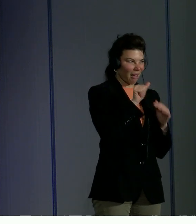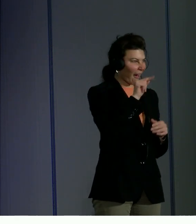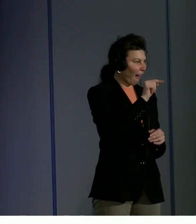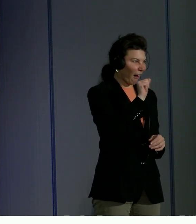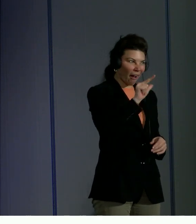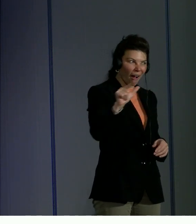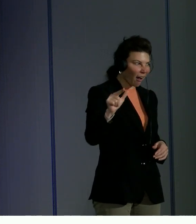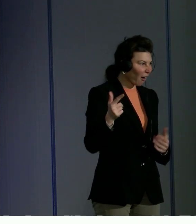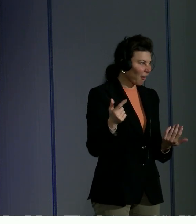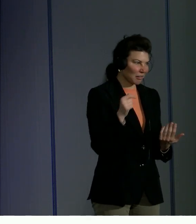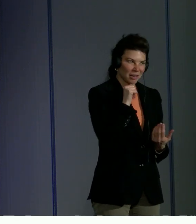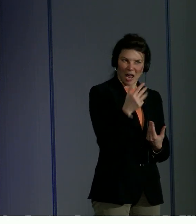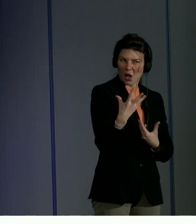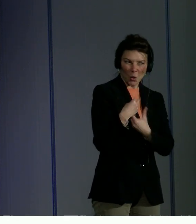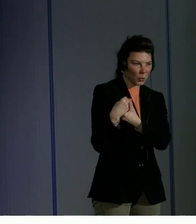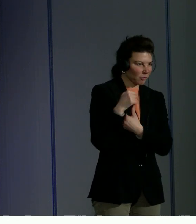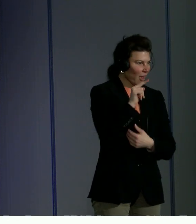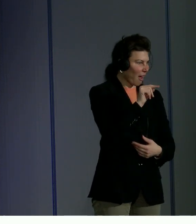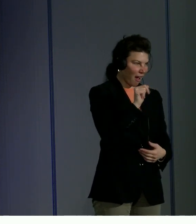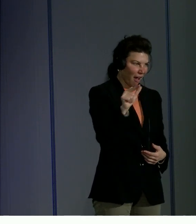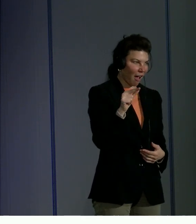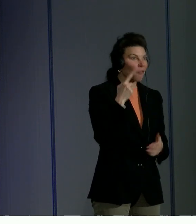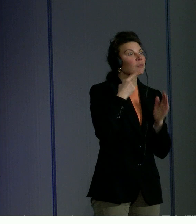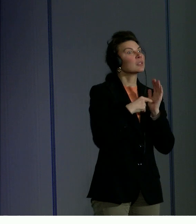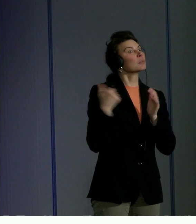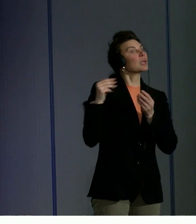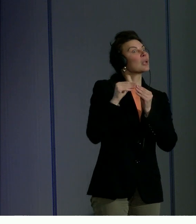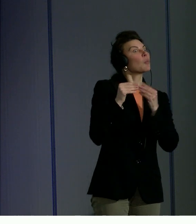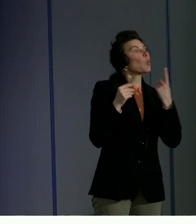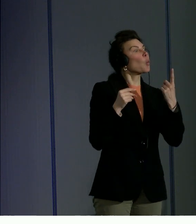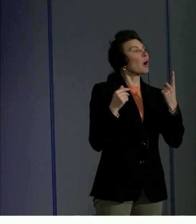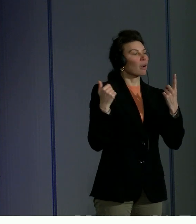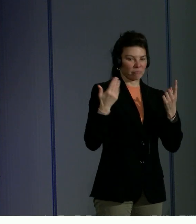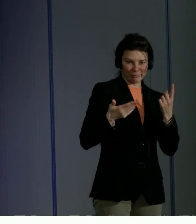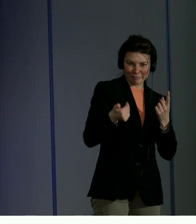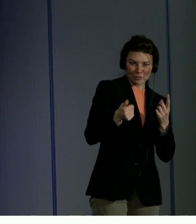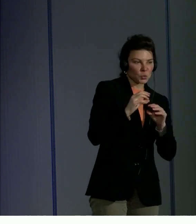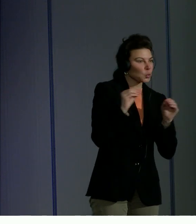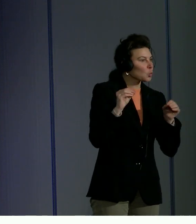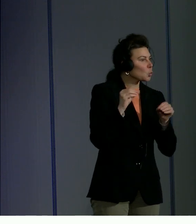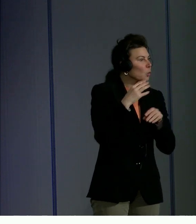inclusive. You just start with number 1, they may not have a video camera. They may not have access.